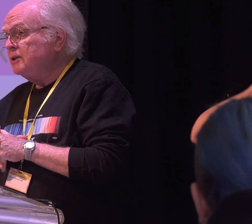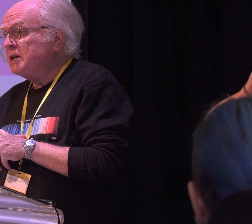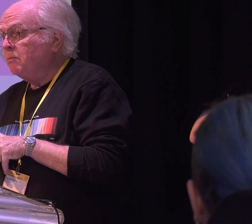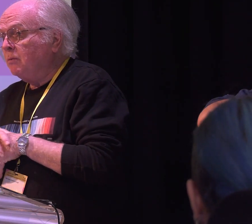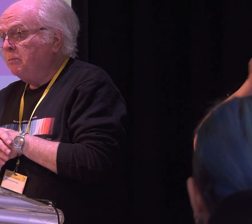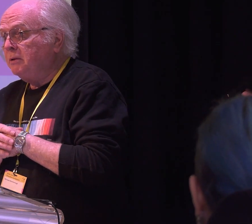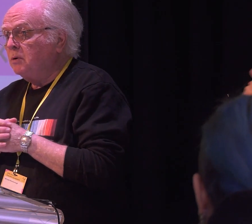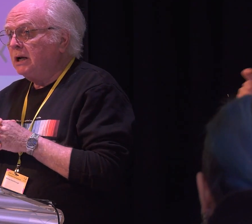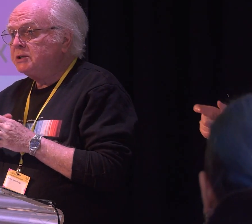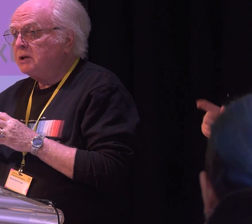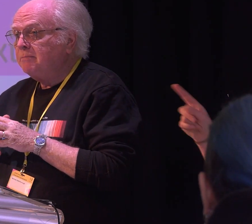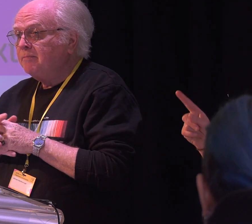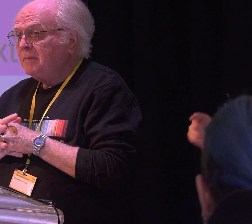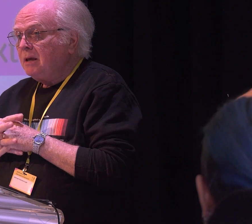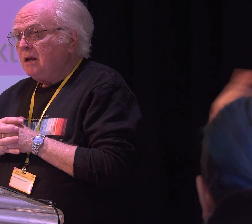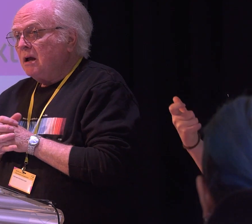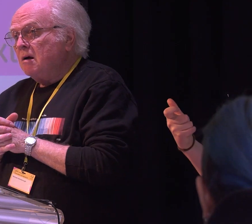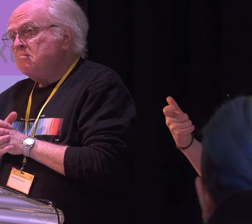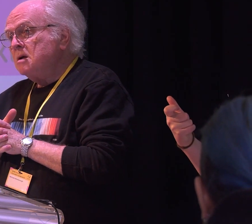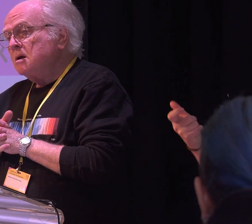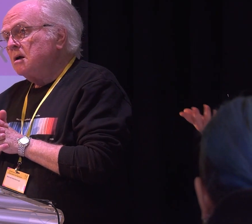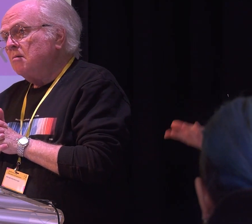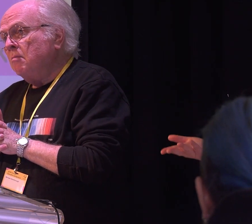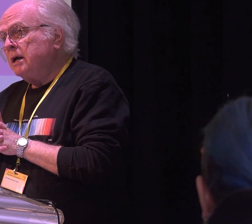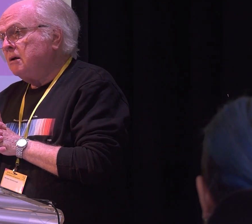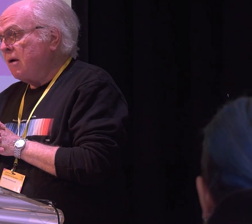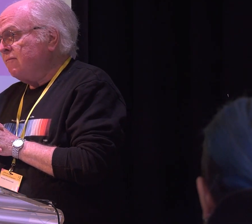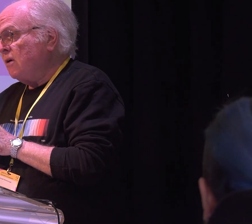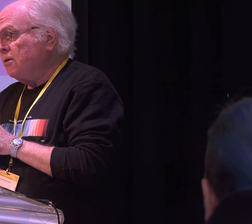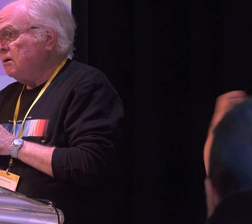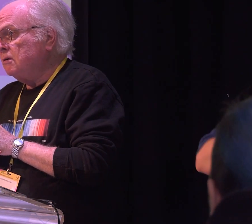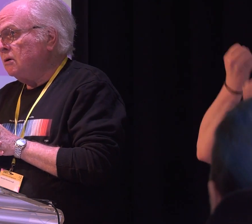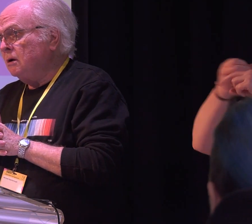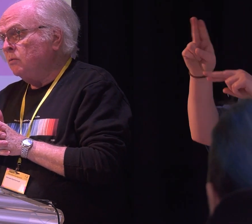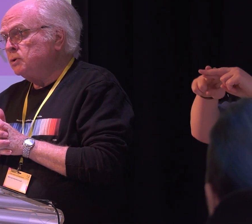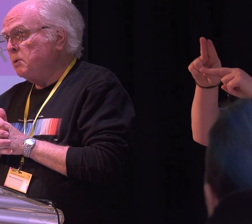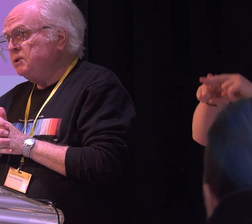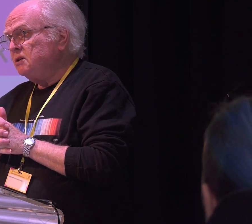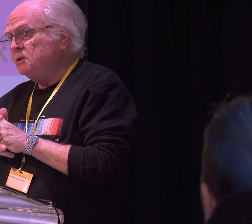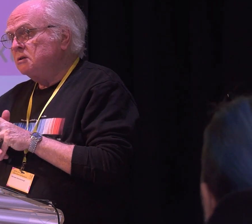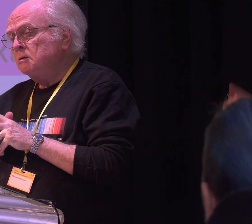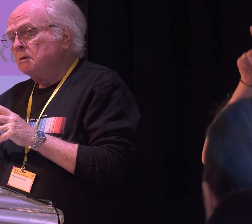And the second one would be the word Leicester. My grandfather was appointed